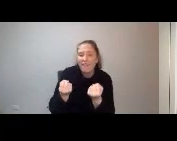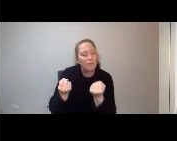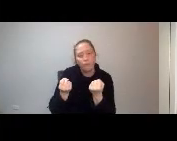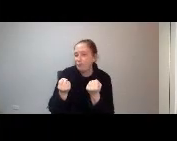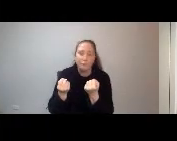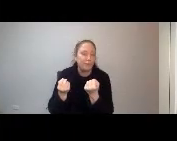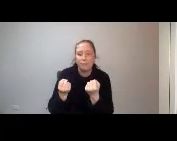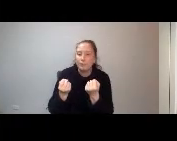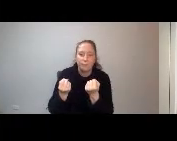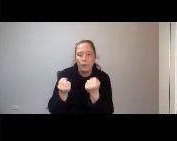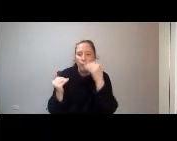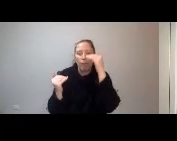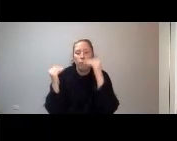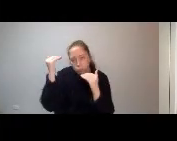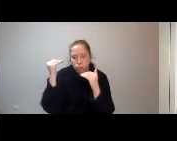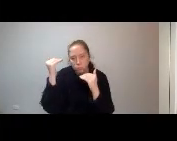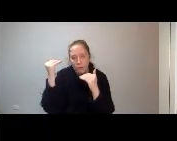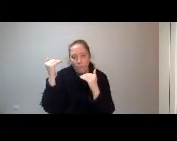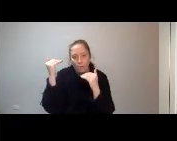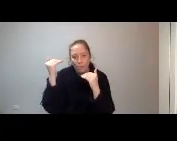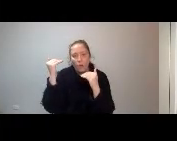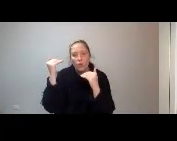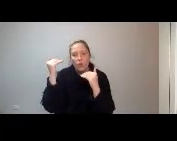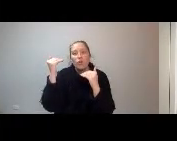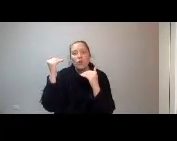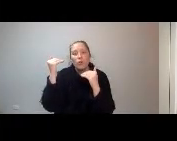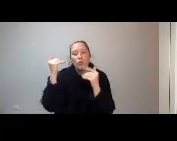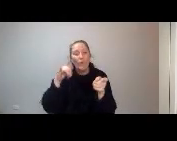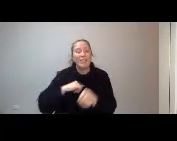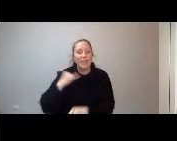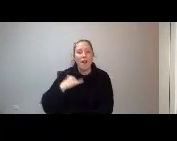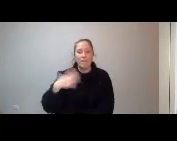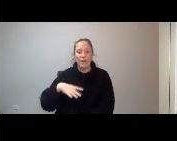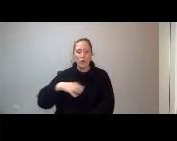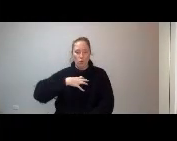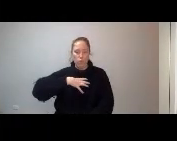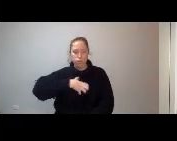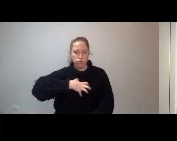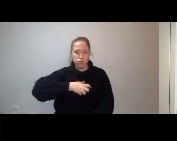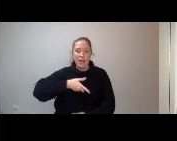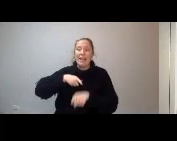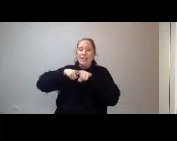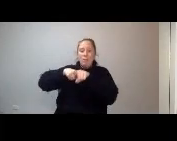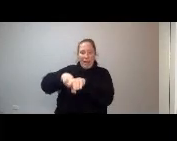and to really focus on adapting their practice for people with very high support needs.